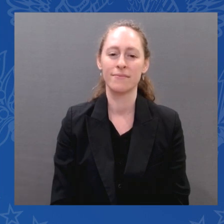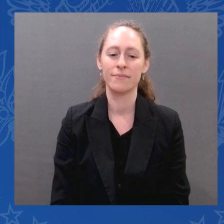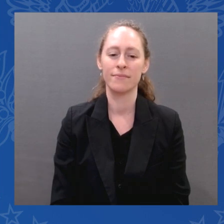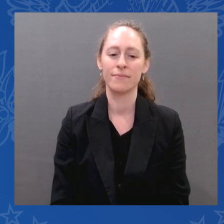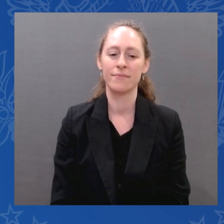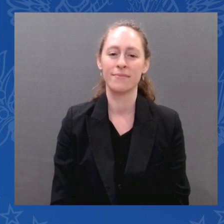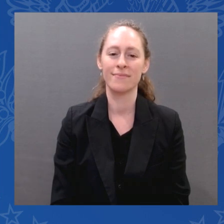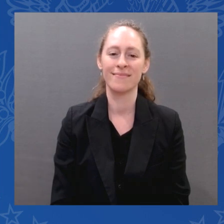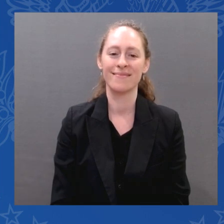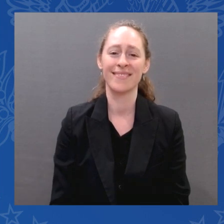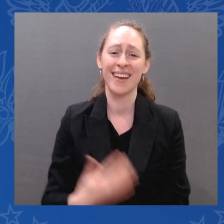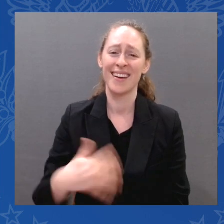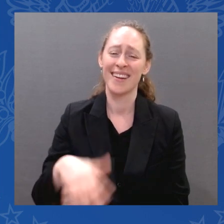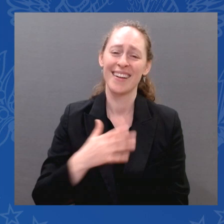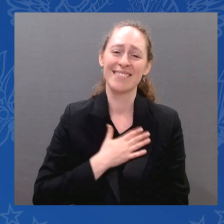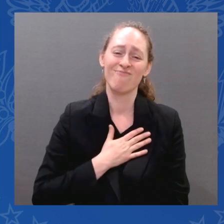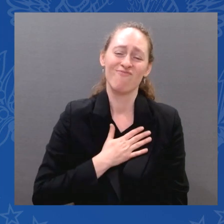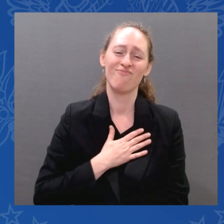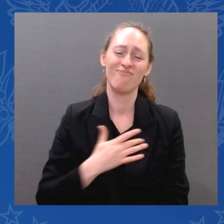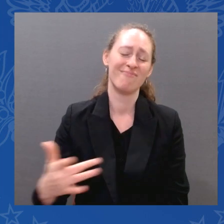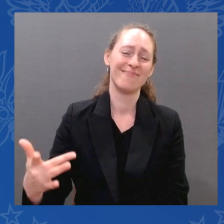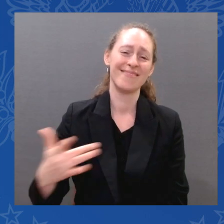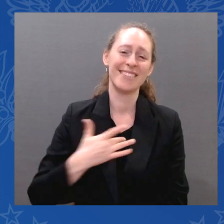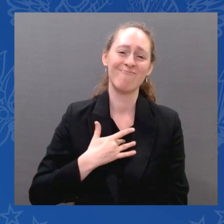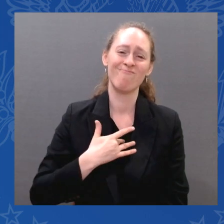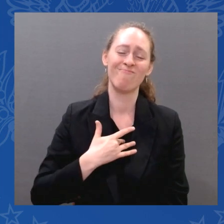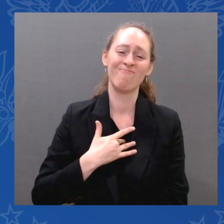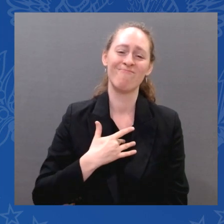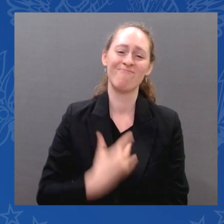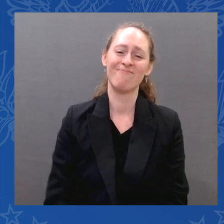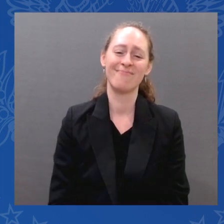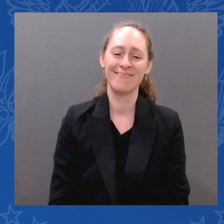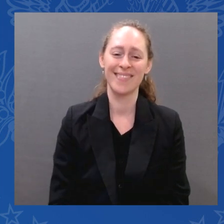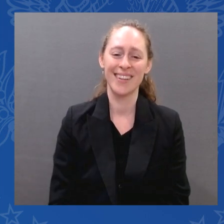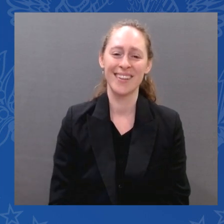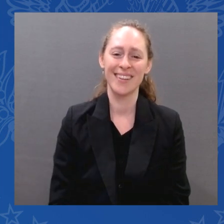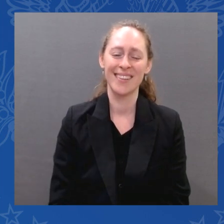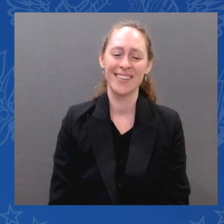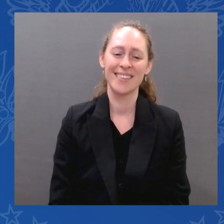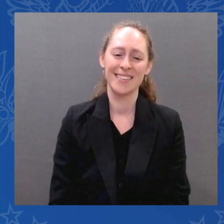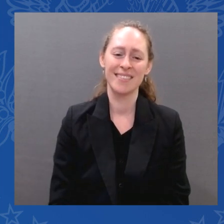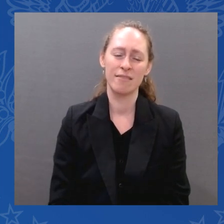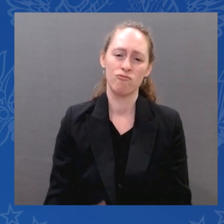Talk about recovery. Folks, welcome to the White House.